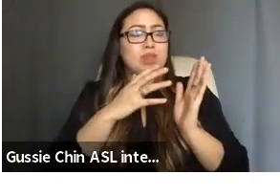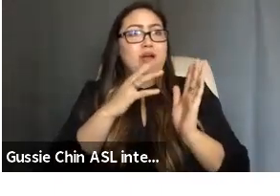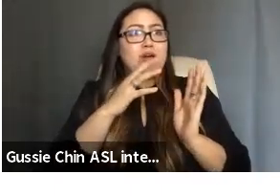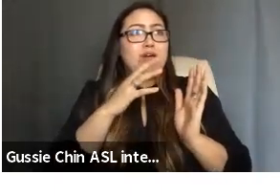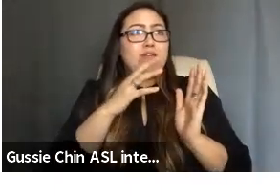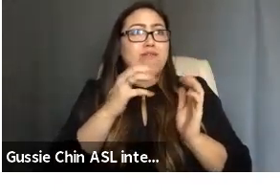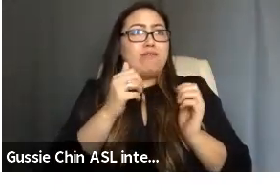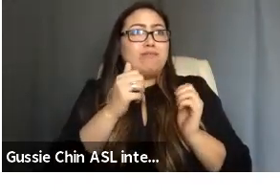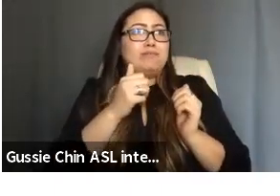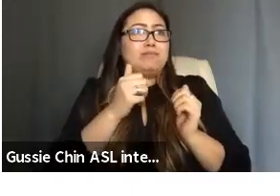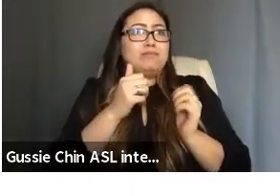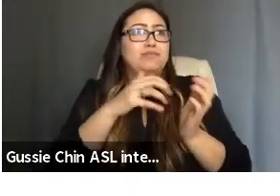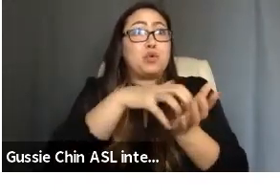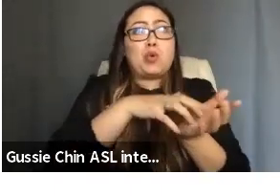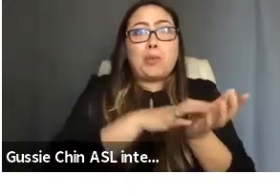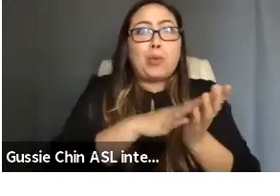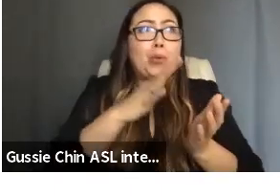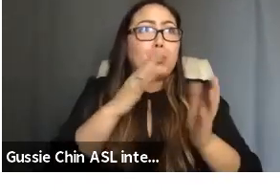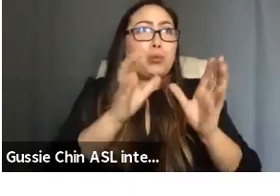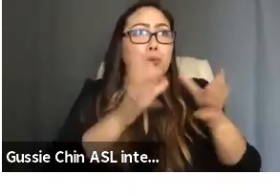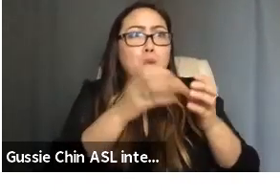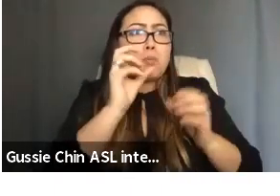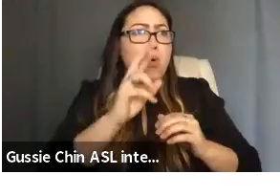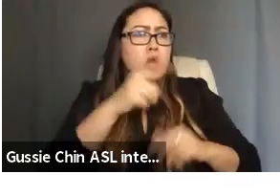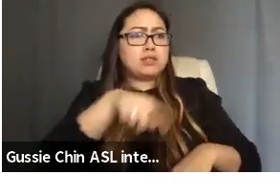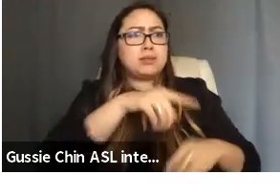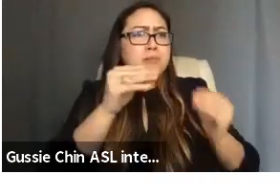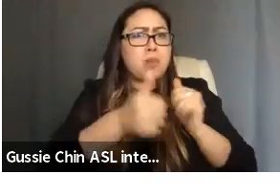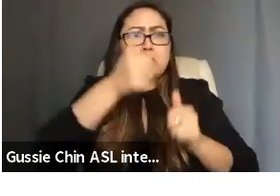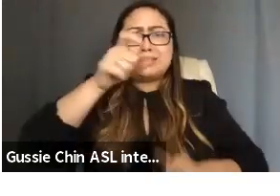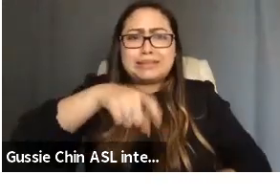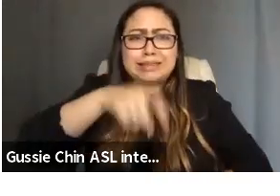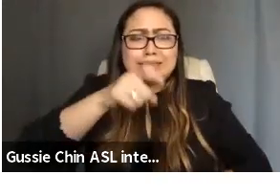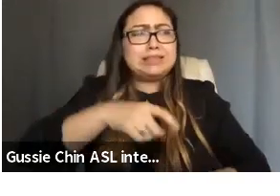vulnerable group, the access and functional needs approach recognizes that everyone,